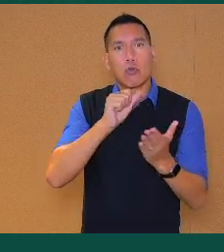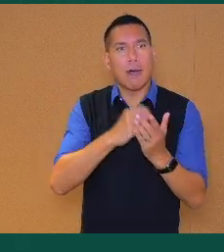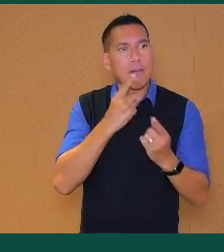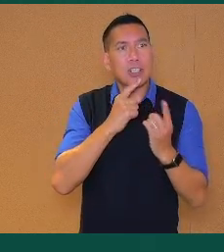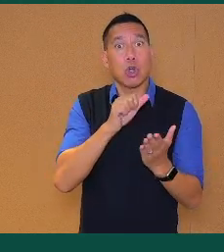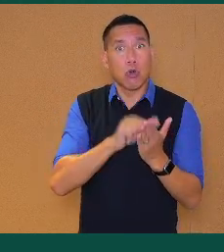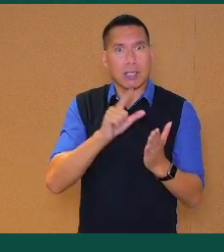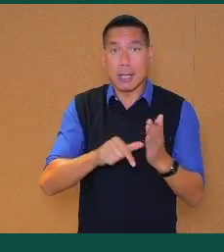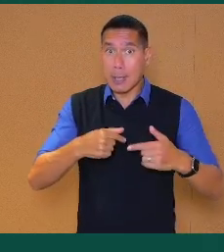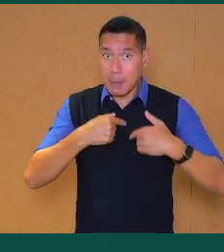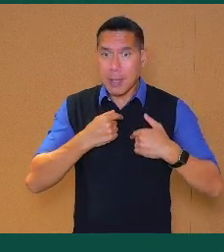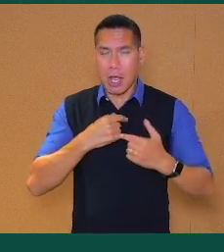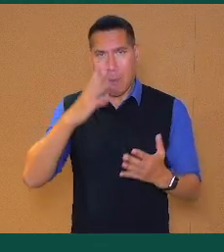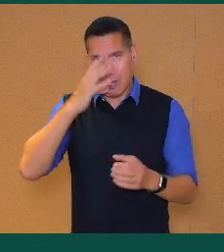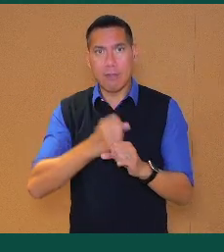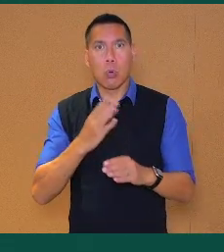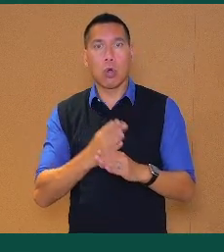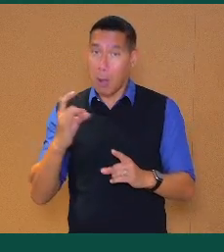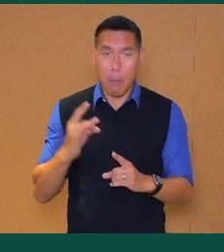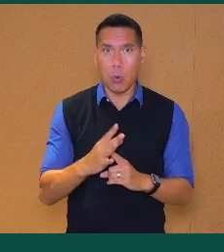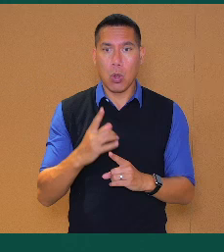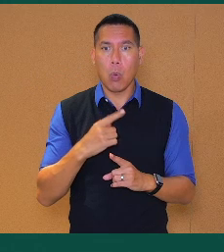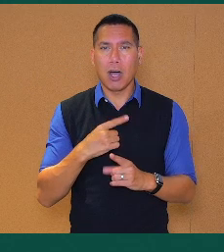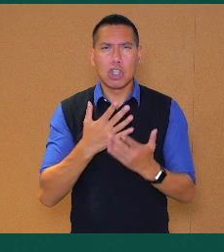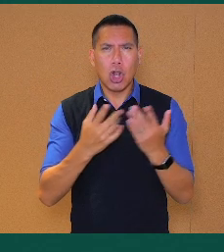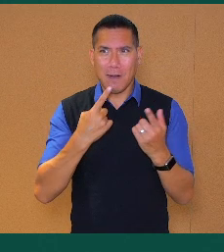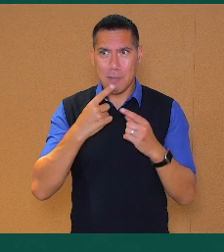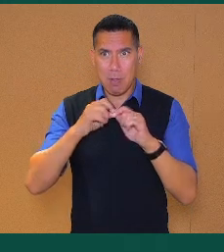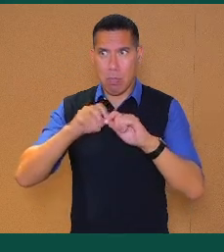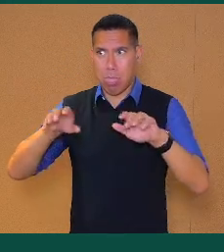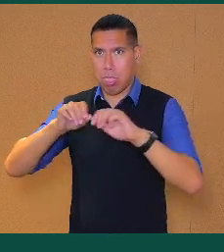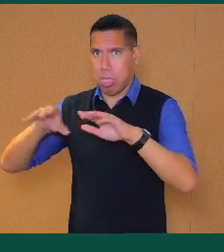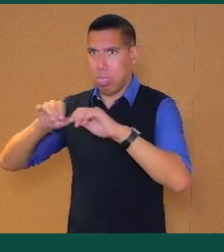right information at the right time.